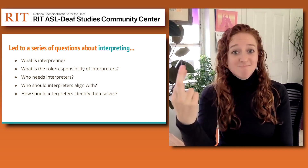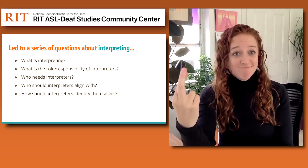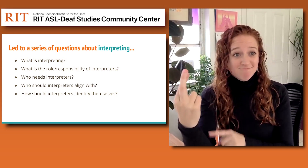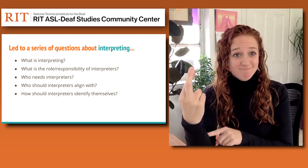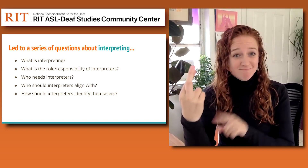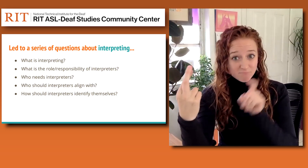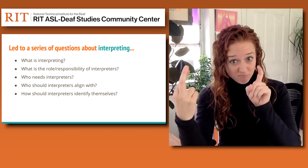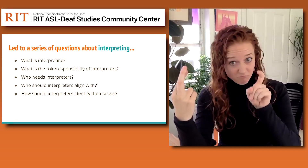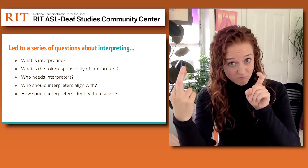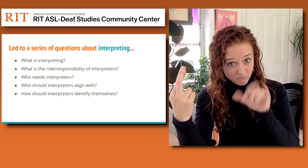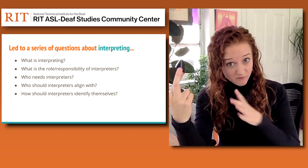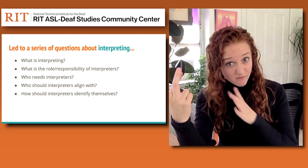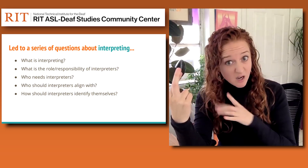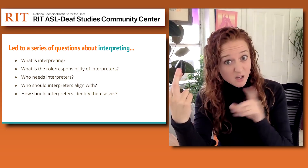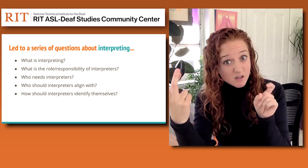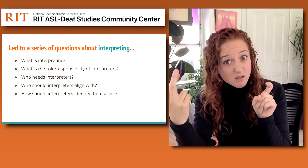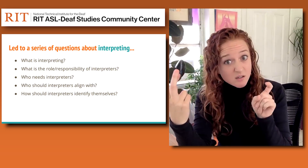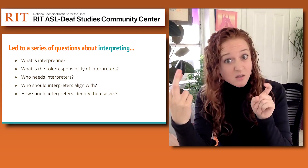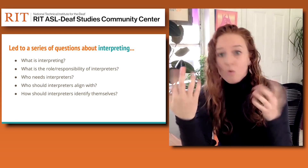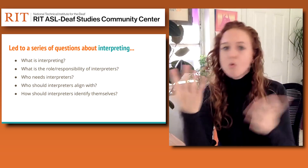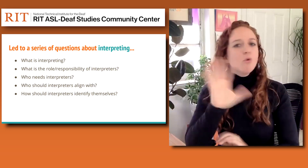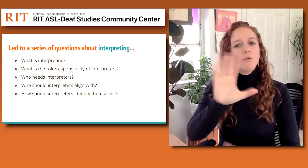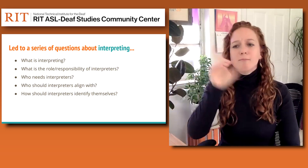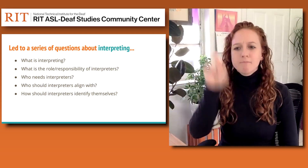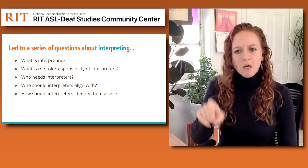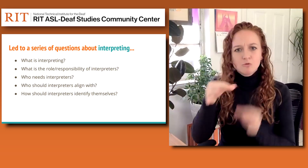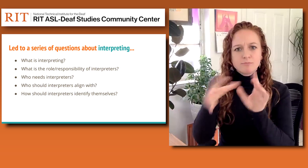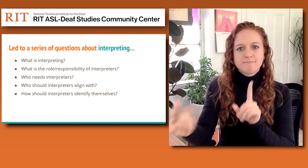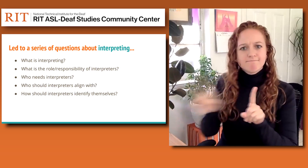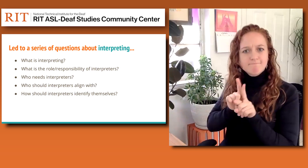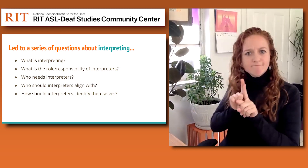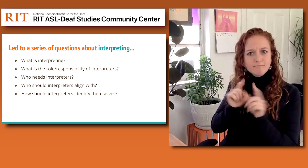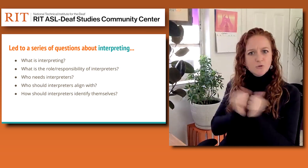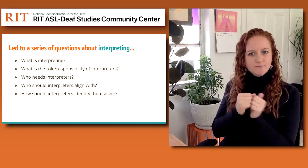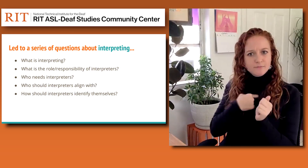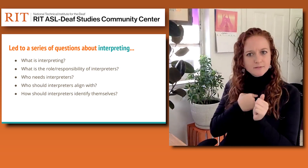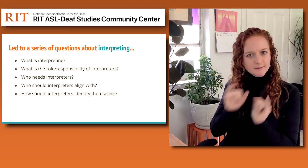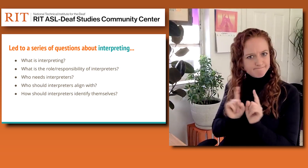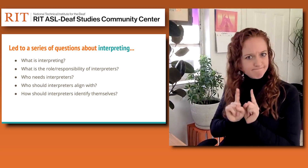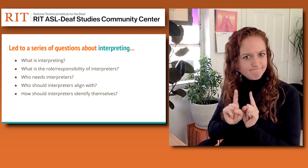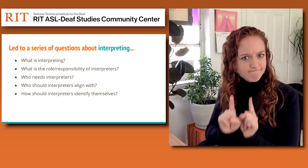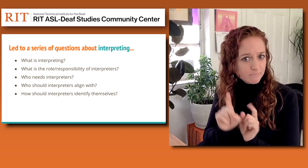and became really good friends with one of my co-students. Is that appropriate?